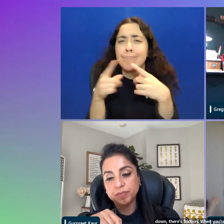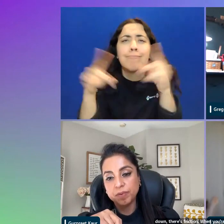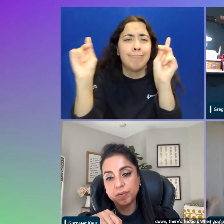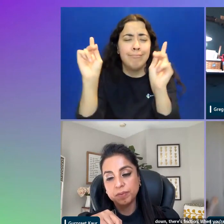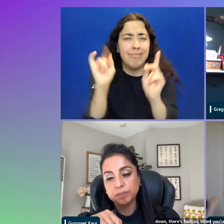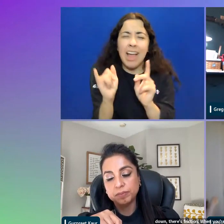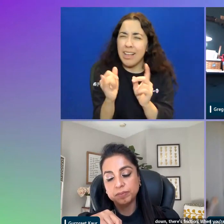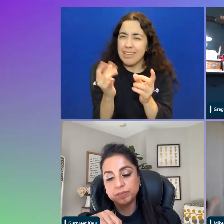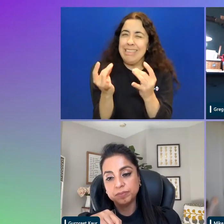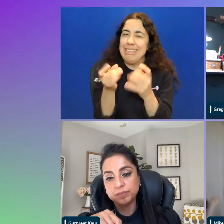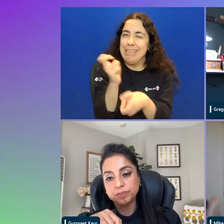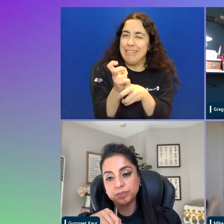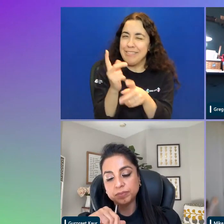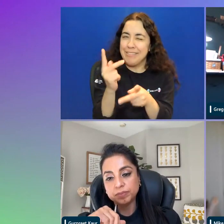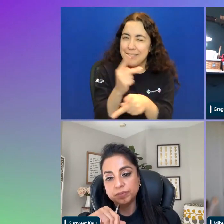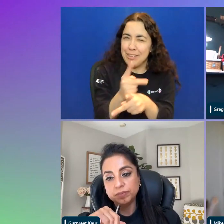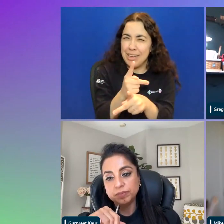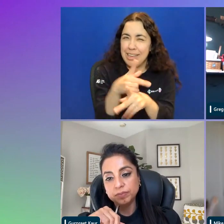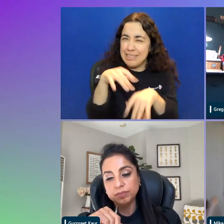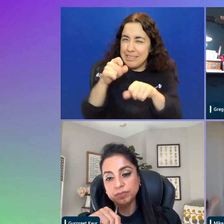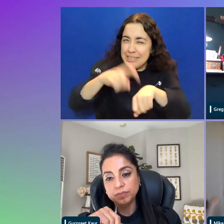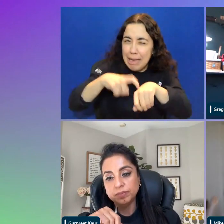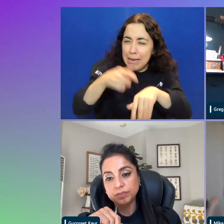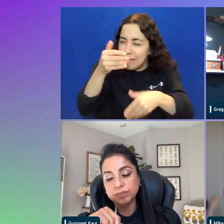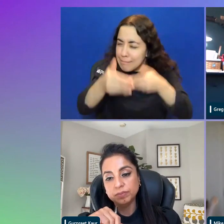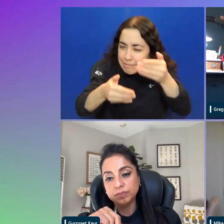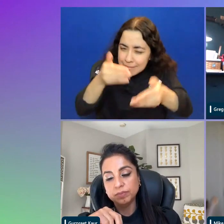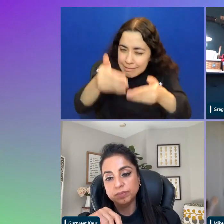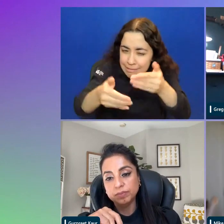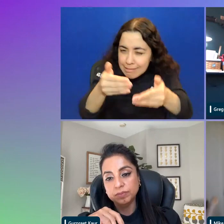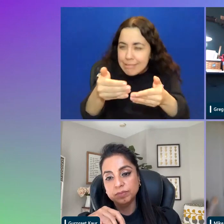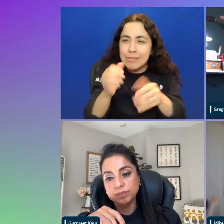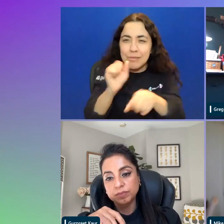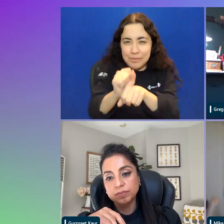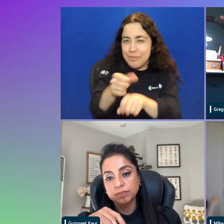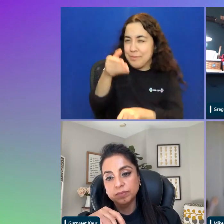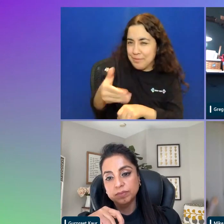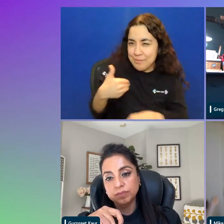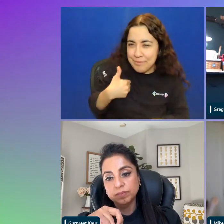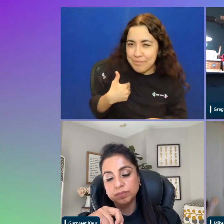trickiest to figure out. It takes a little while, right? It's that's actually that's some work there that doesn't mean to